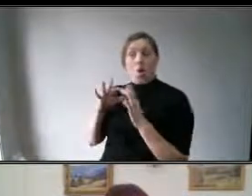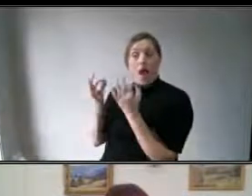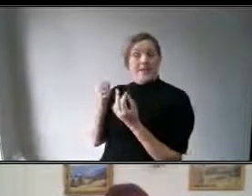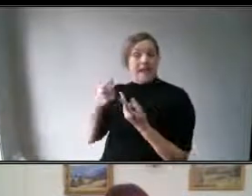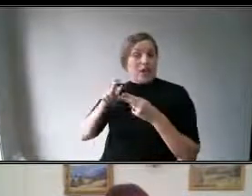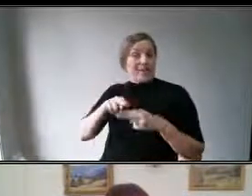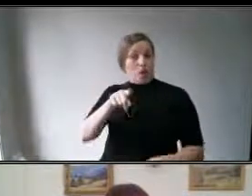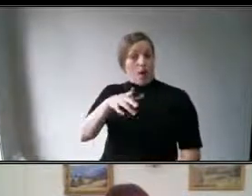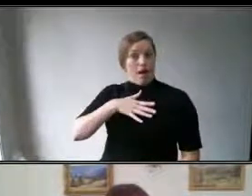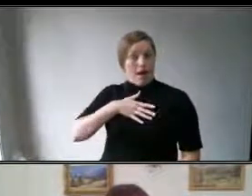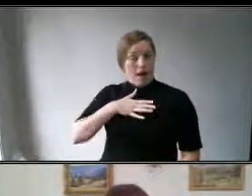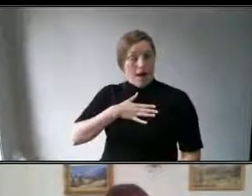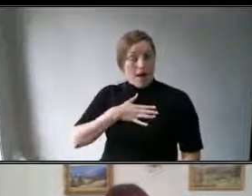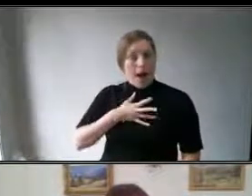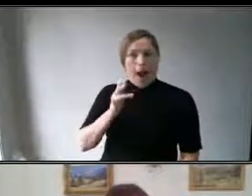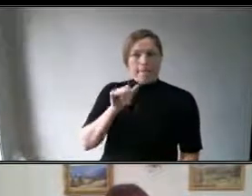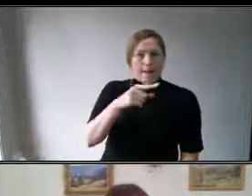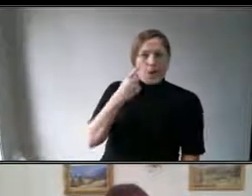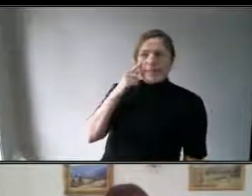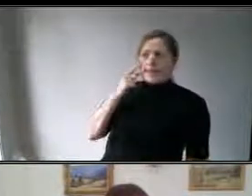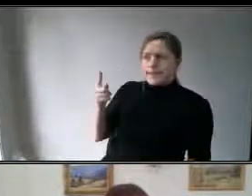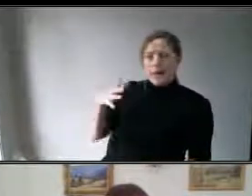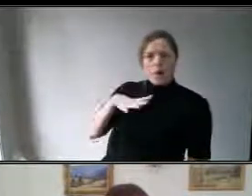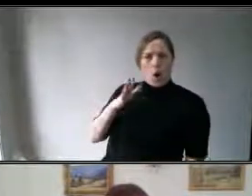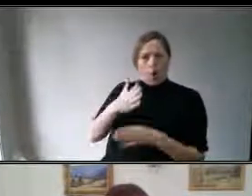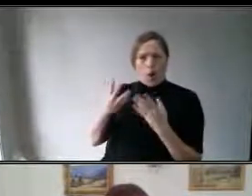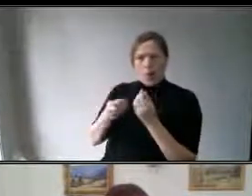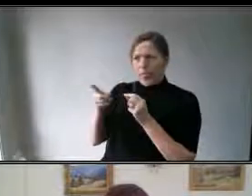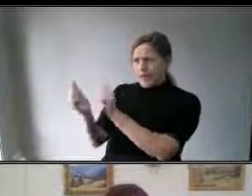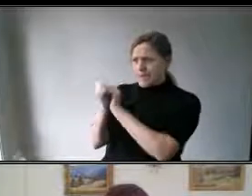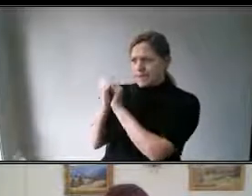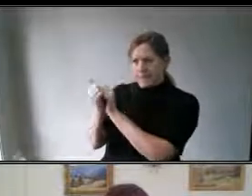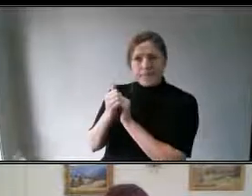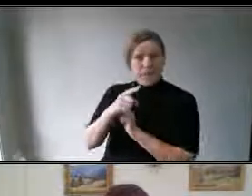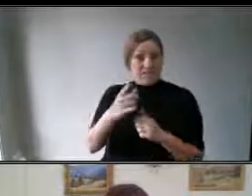an organization that you'd love to work with and you've had a chat to them about this program and